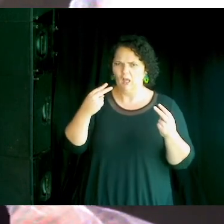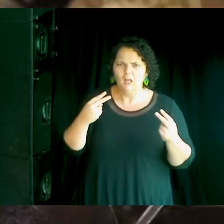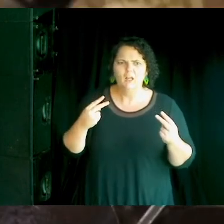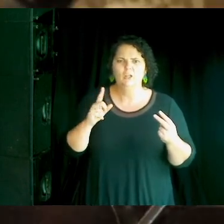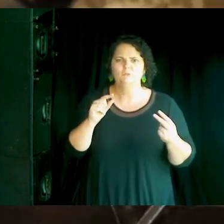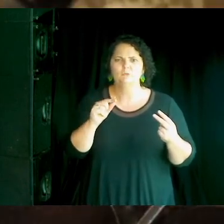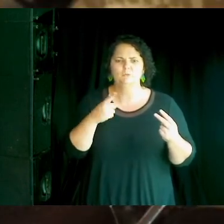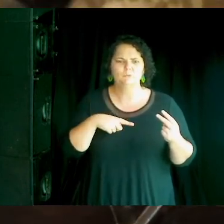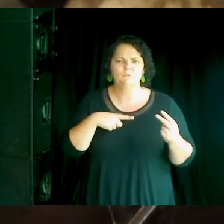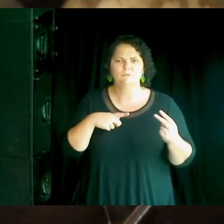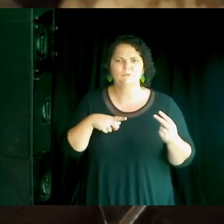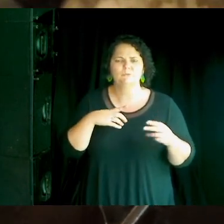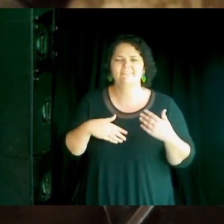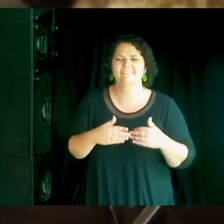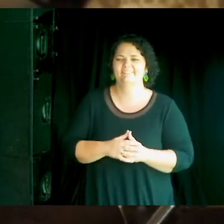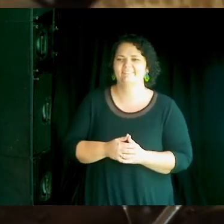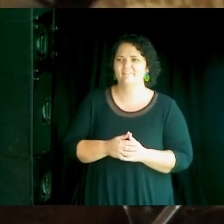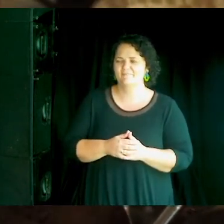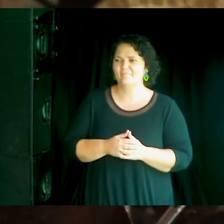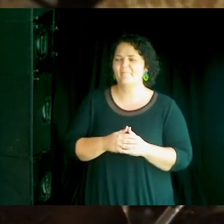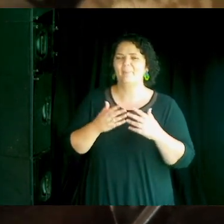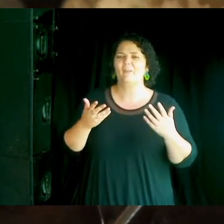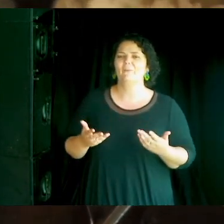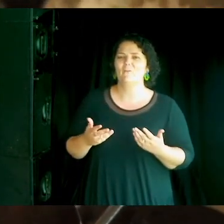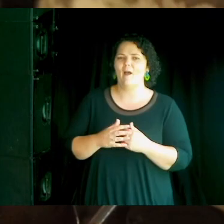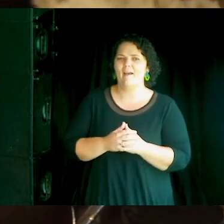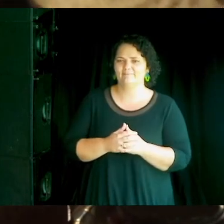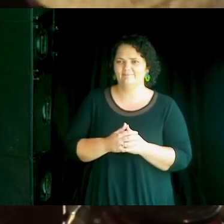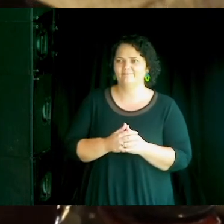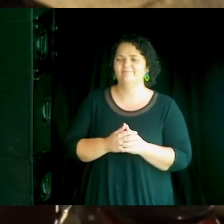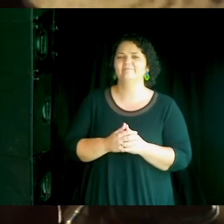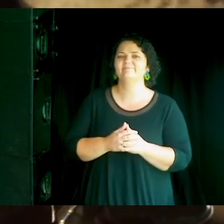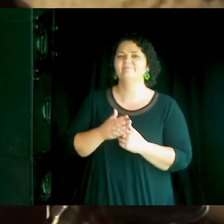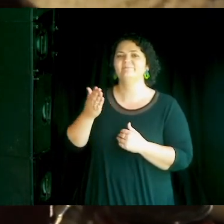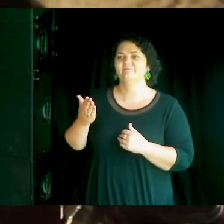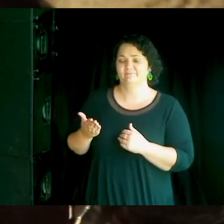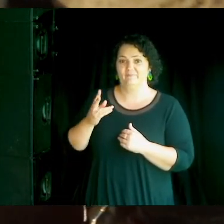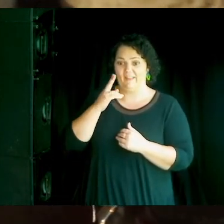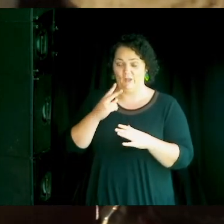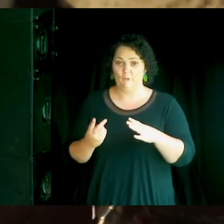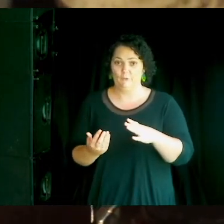all right here you are see when I finish my while my stock is simmering so you put that in the lower